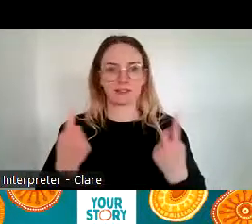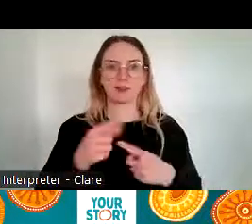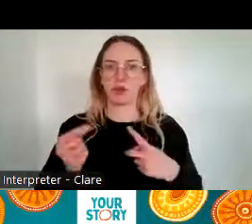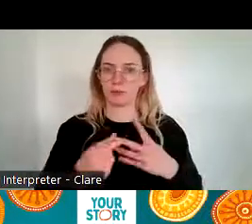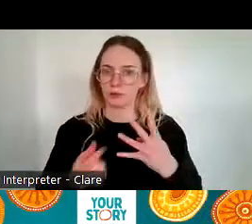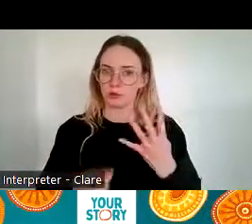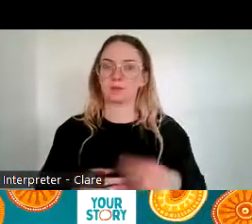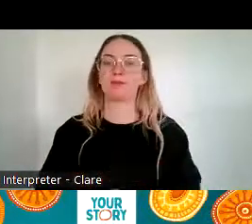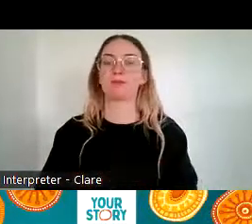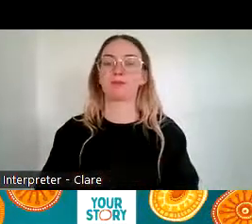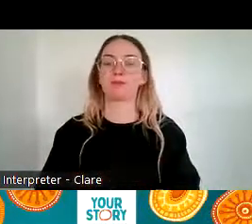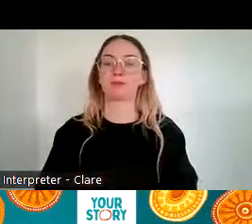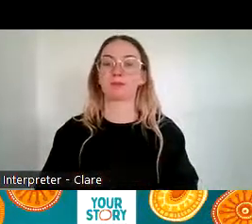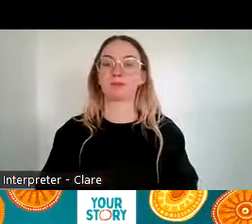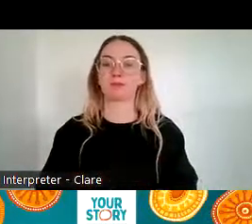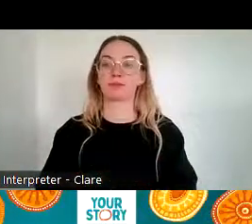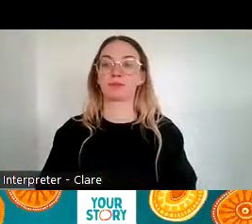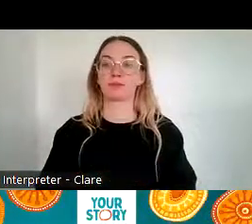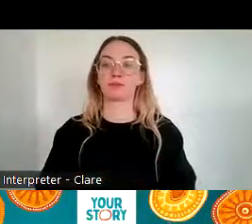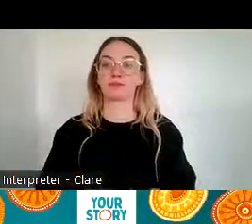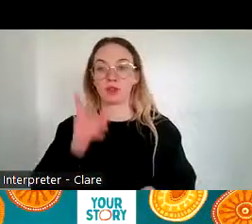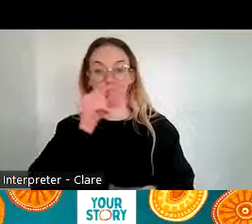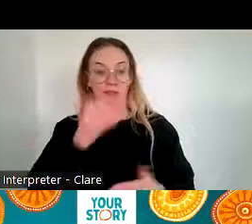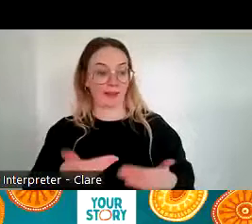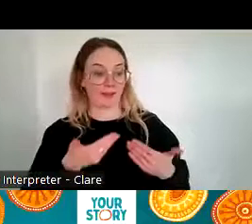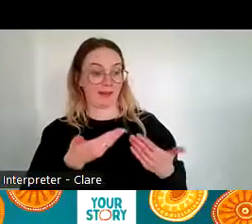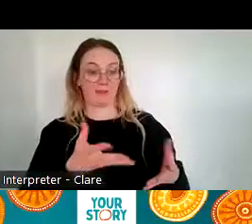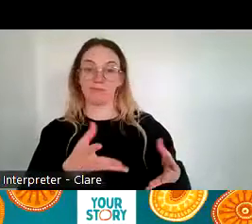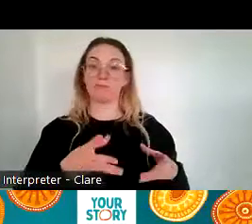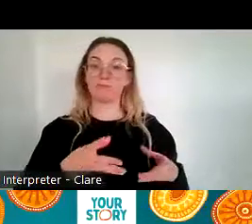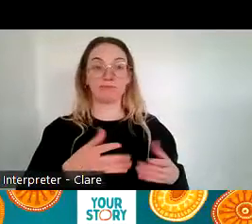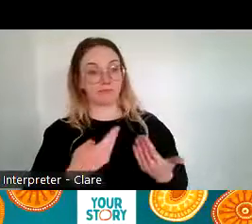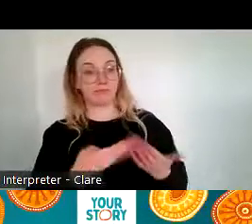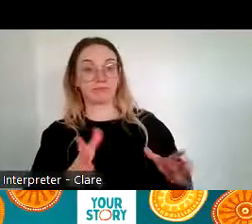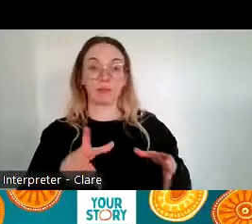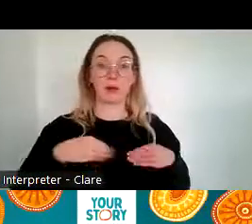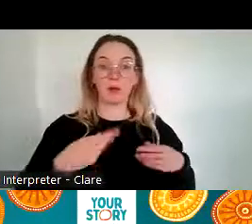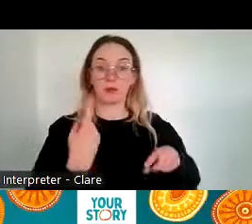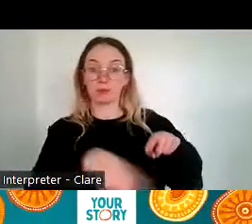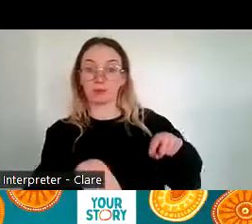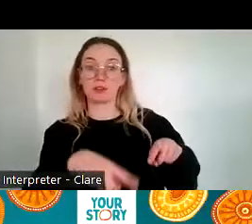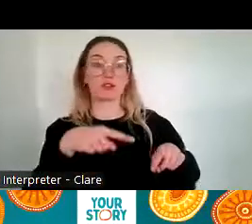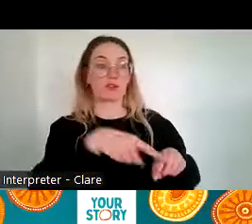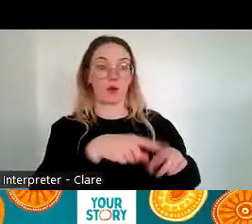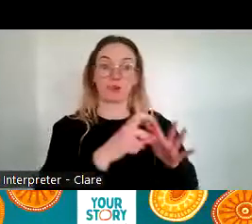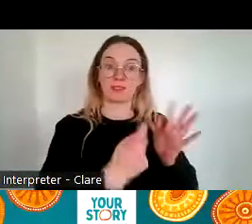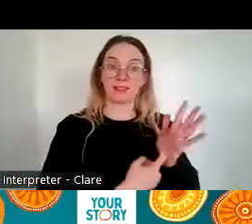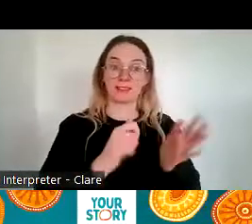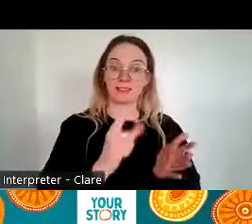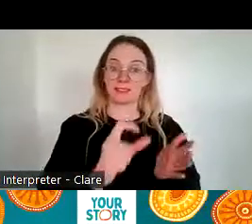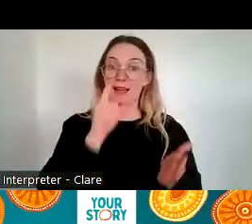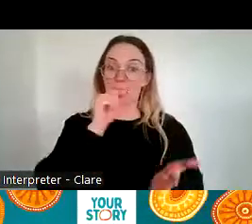providing consent to the Royal Commission to publish or disclose parts of the story or it can